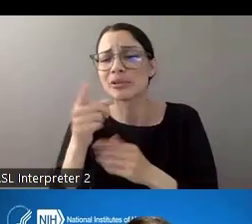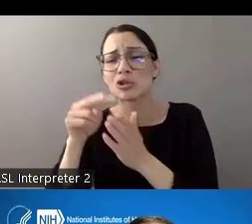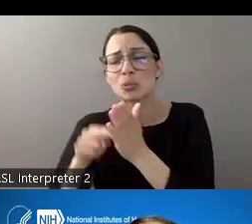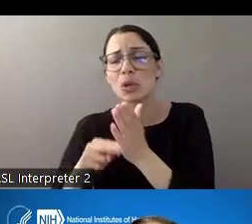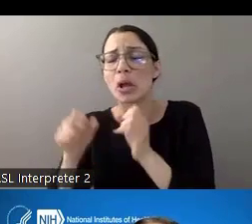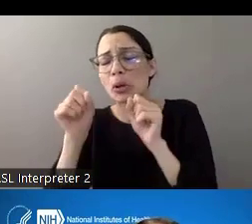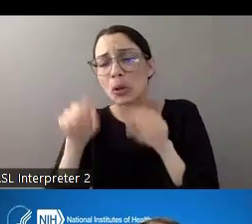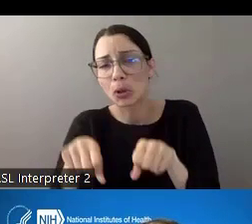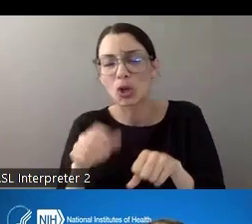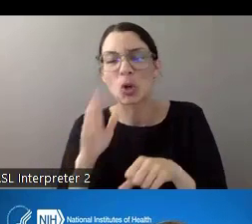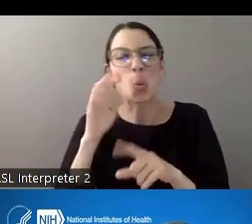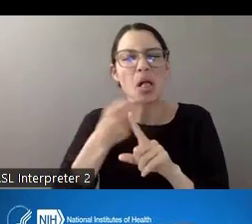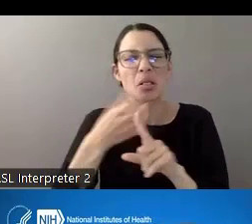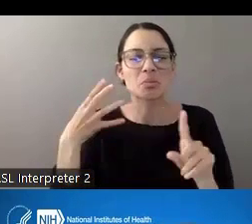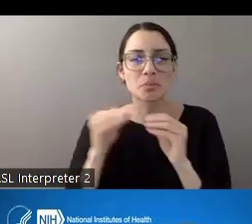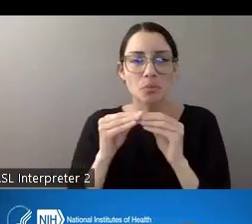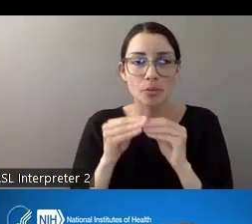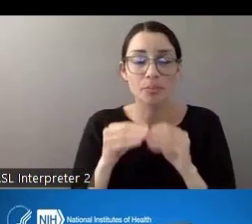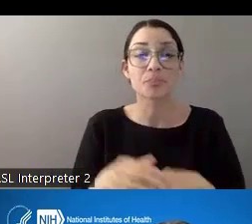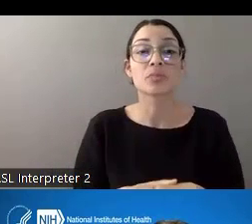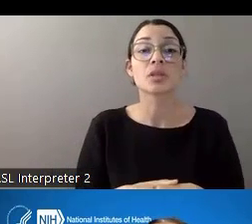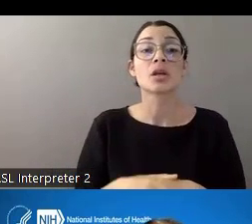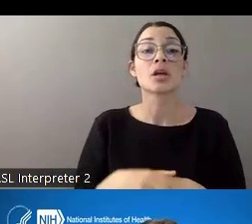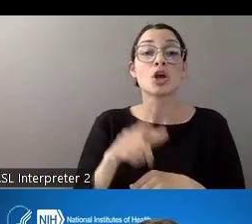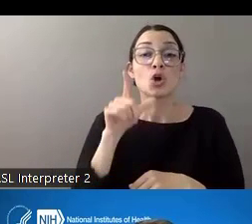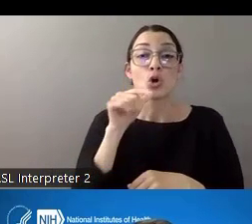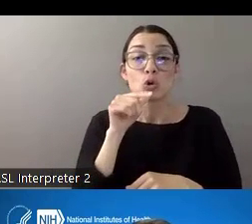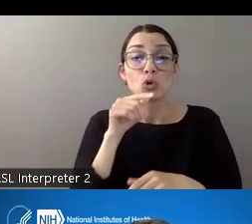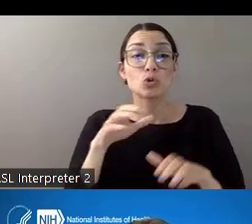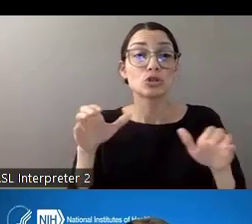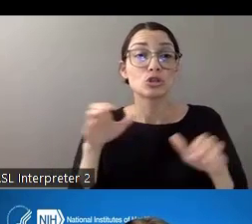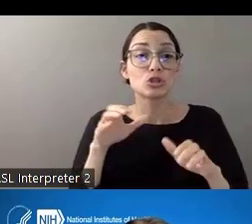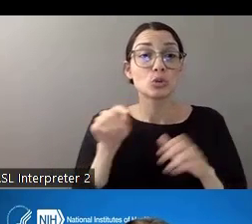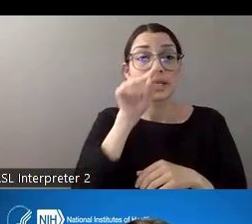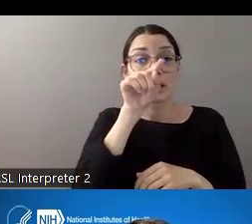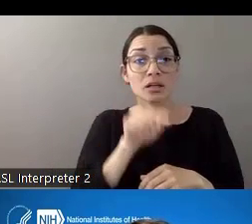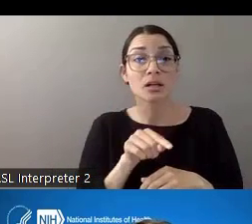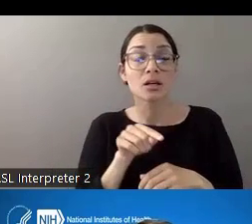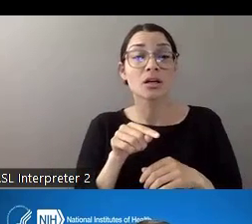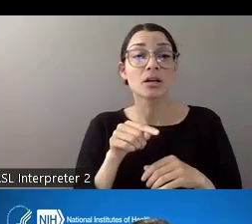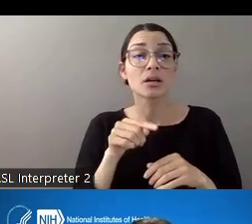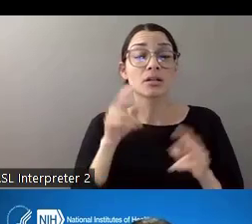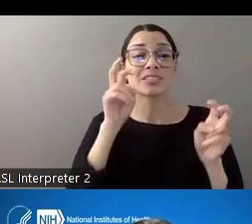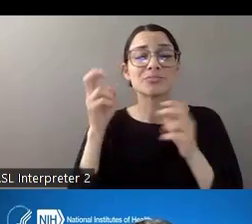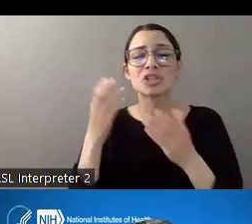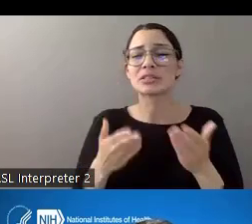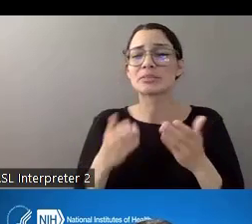Those of you who are doing human subjects research may be doing research that is actually a clinical trial.